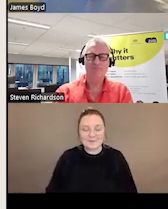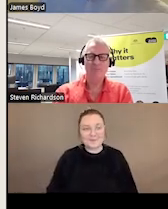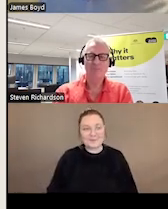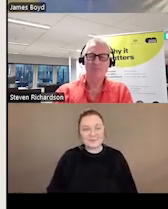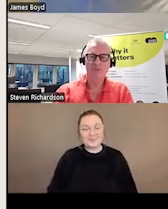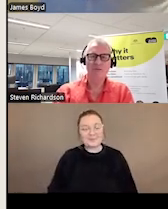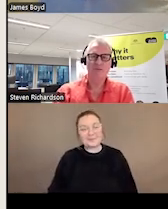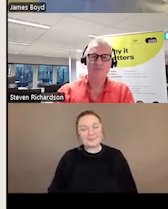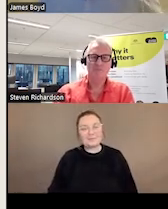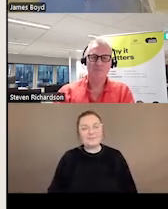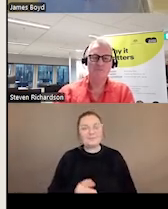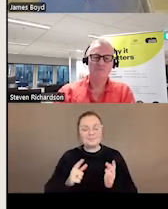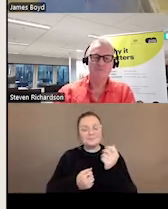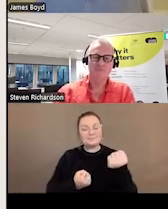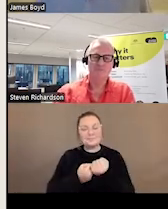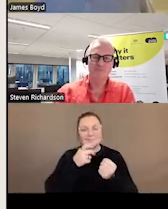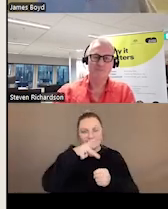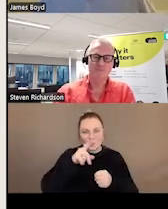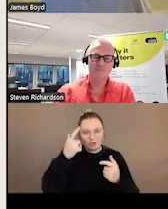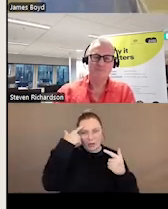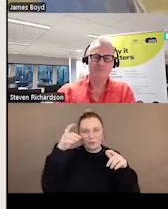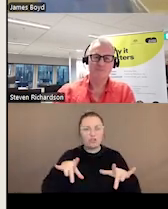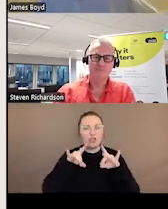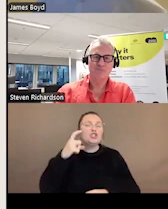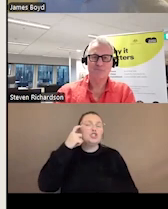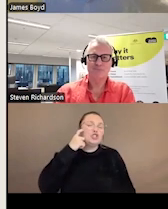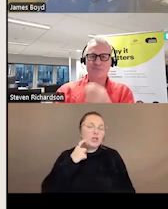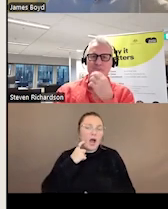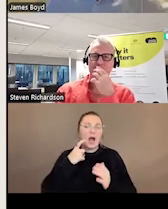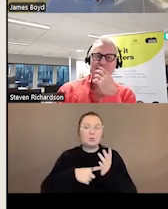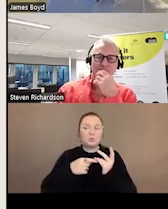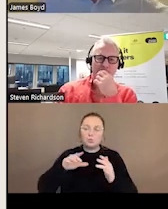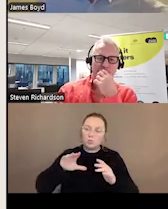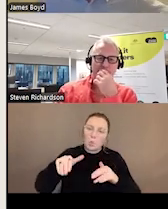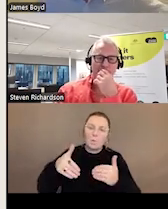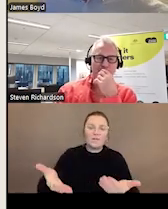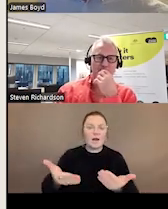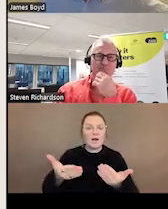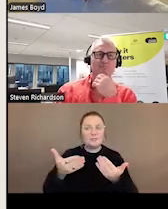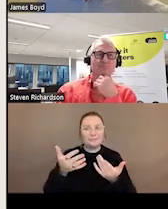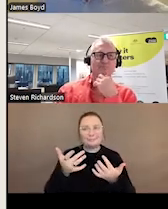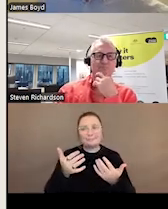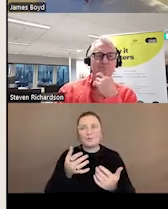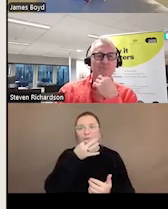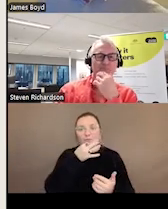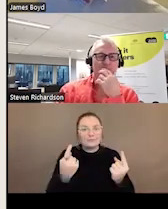To support participants, Creative Australia has tried to offer a number of things. These